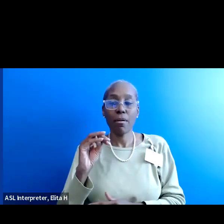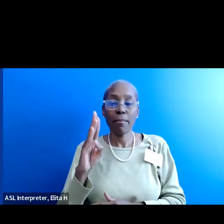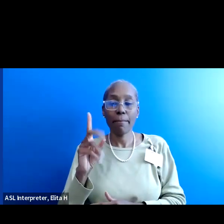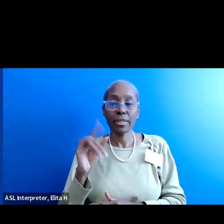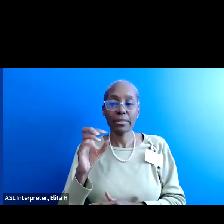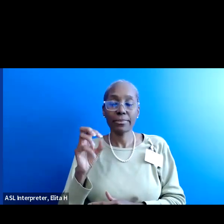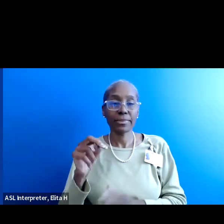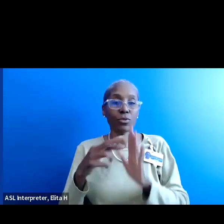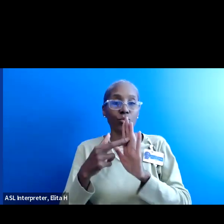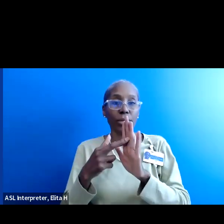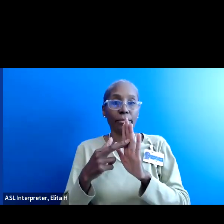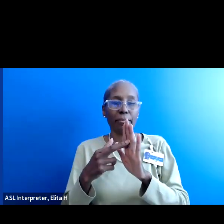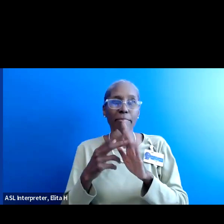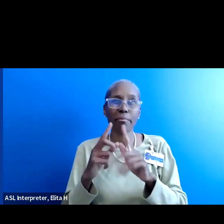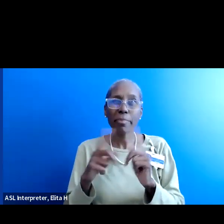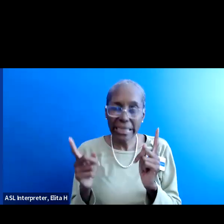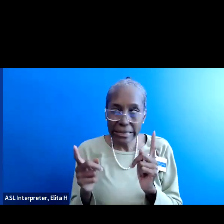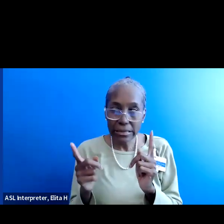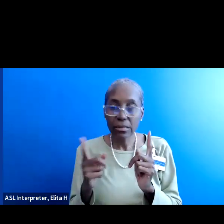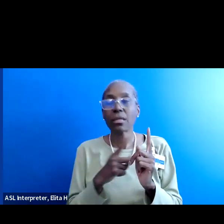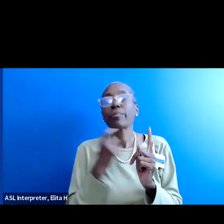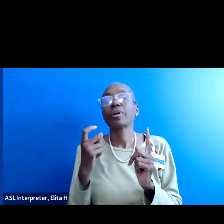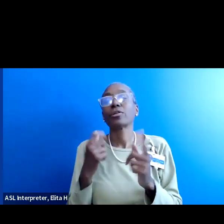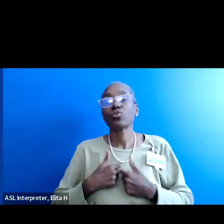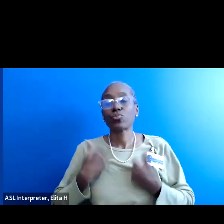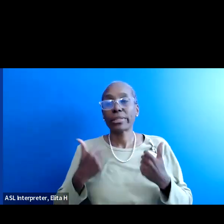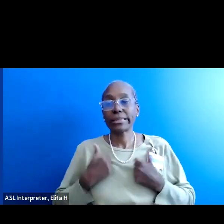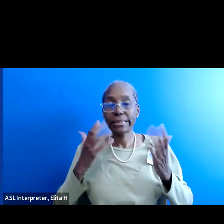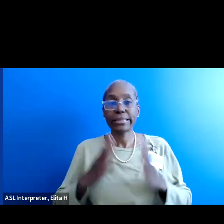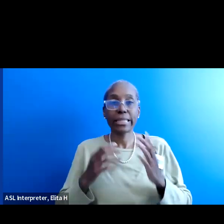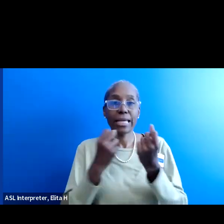But that would, because as a resident advocate, there are a lot of rules